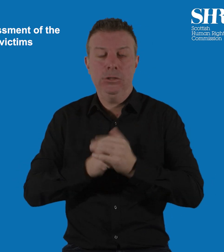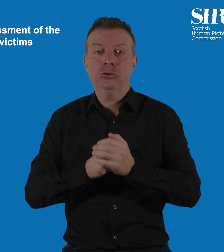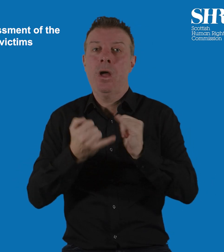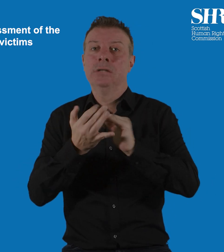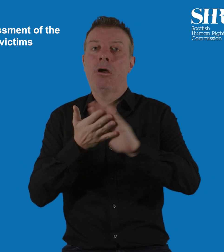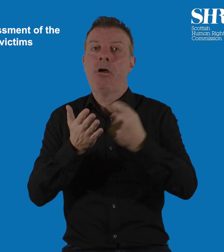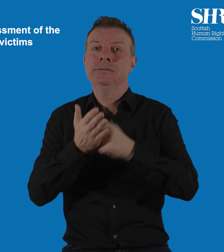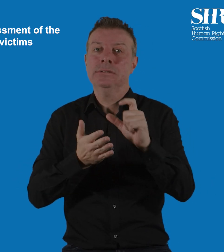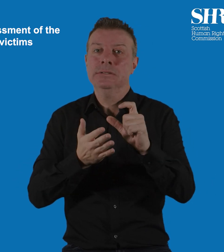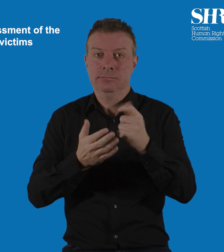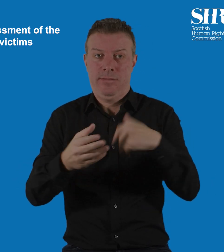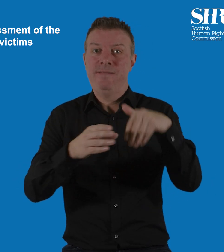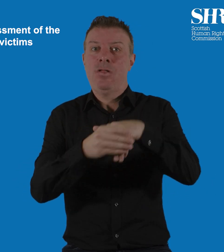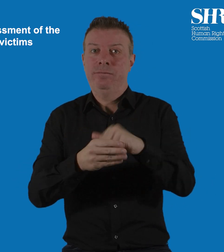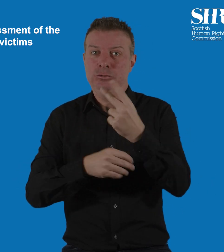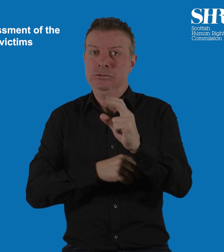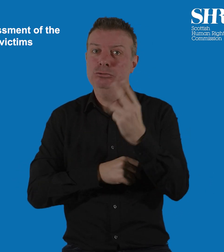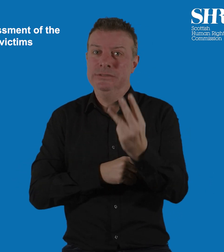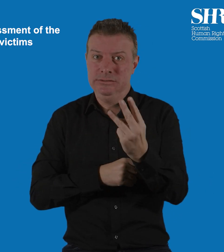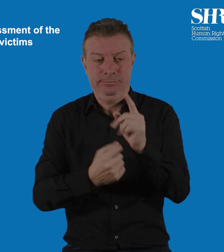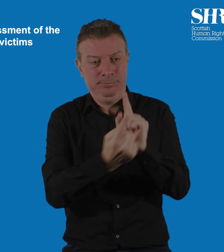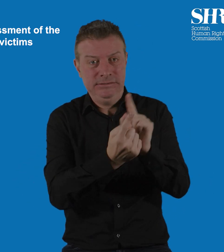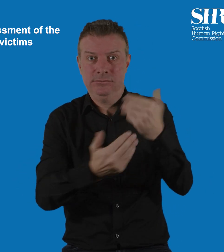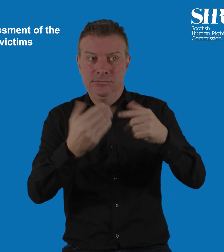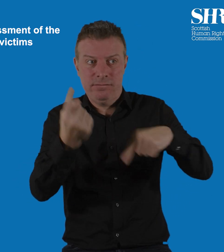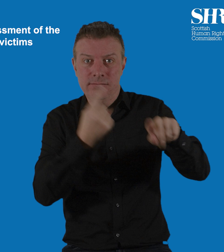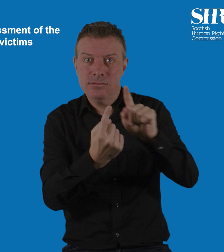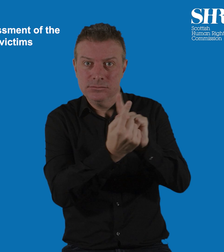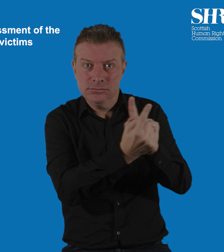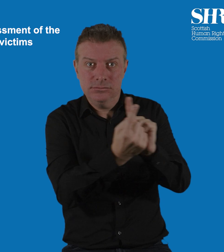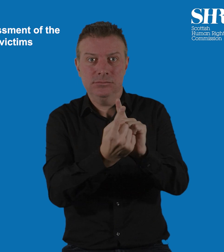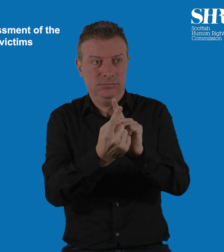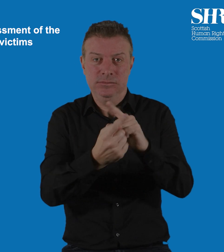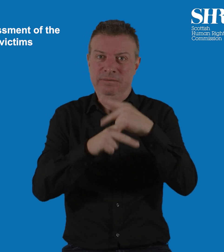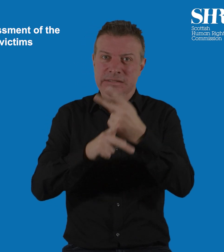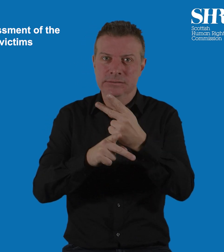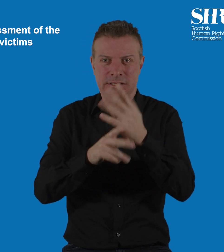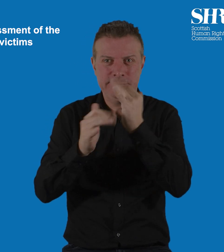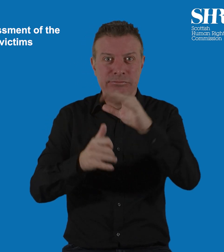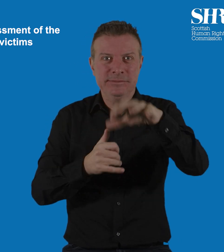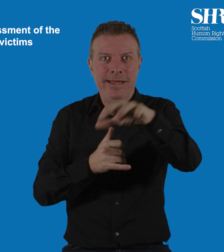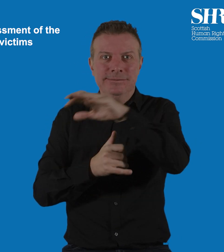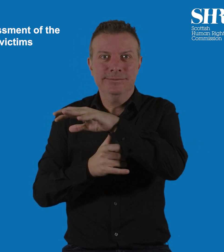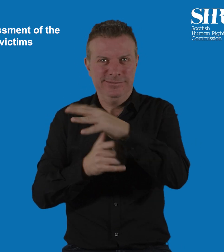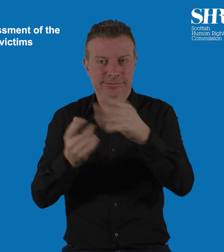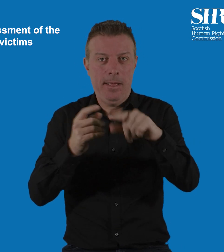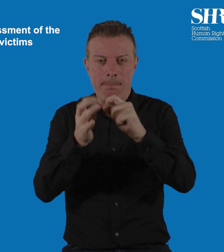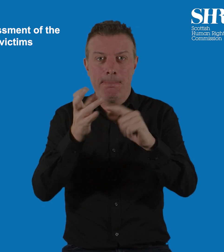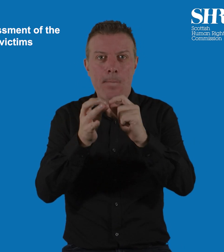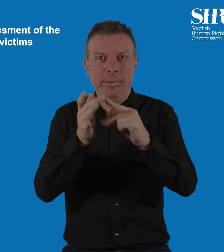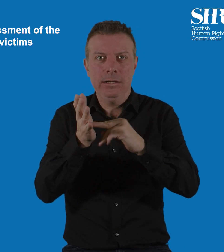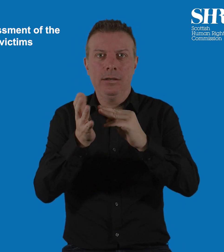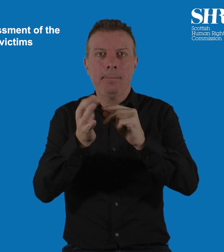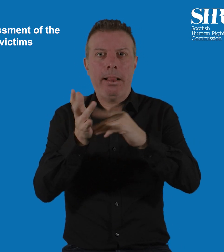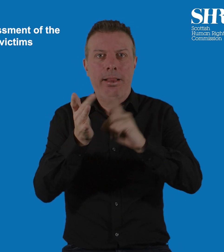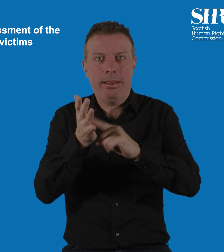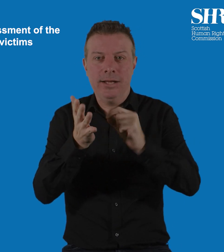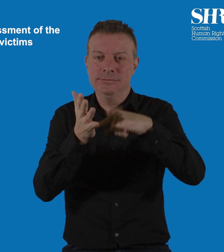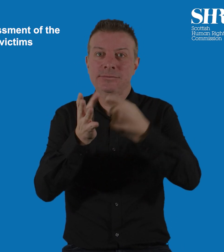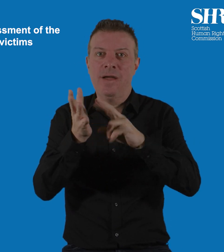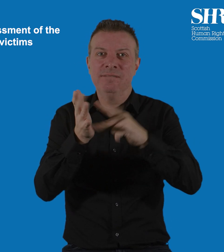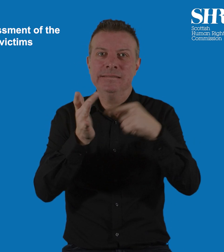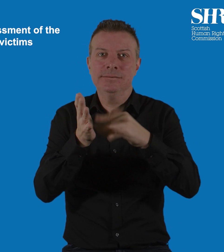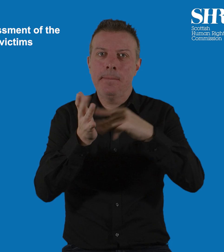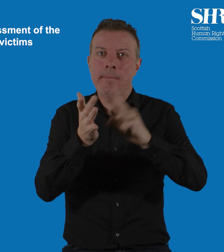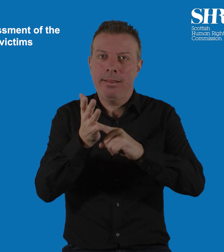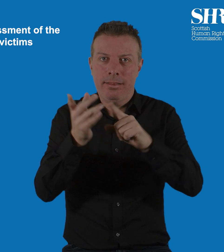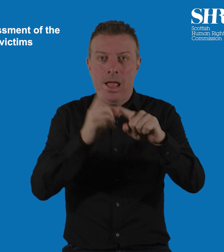The SHRC became involved in 2023, meeting survivors, visiting former experiment sites including Bobbin Mill and Tarvit Mill,